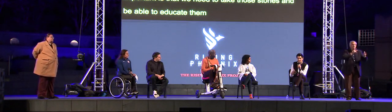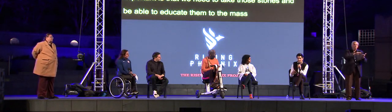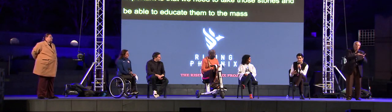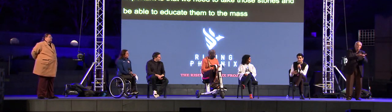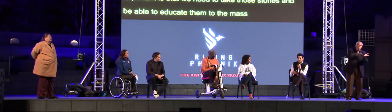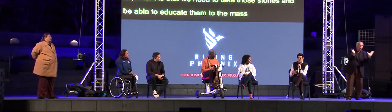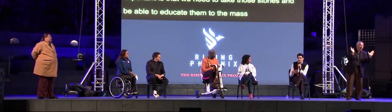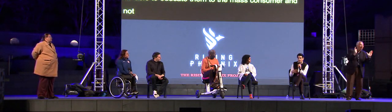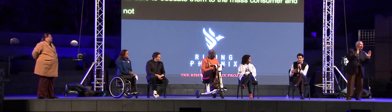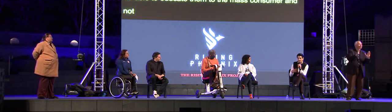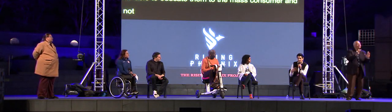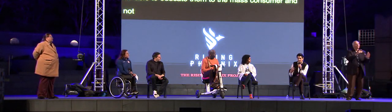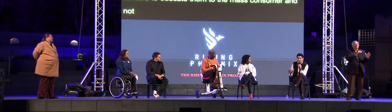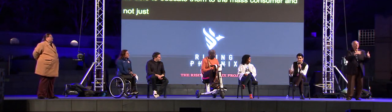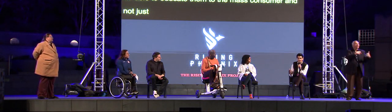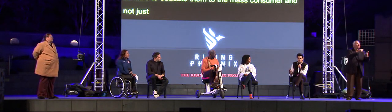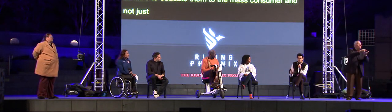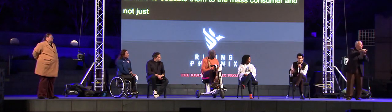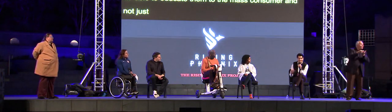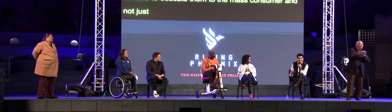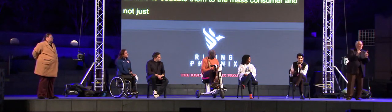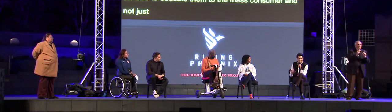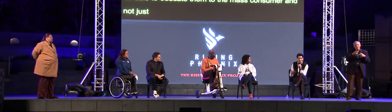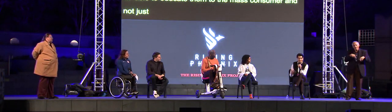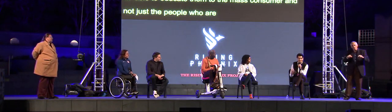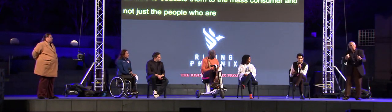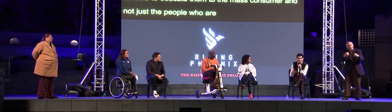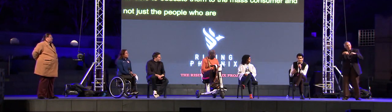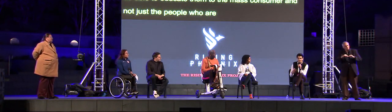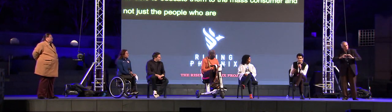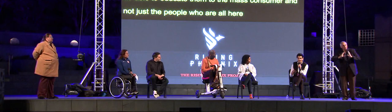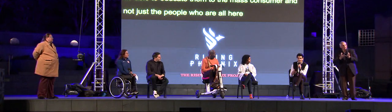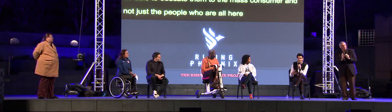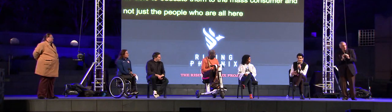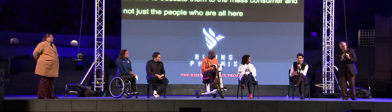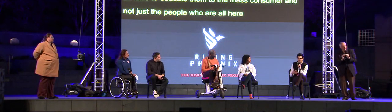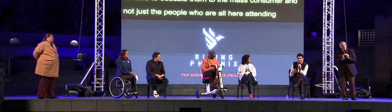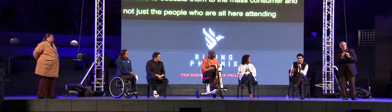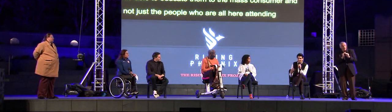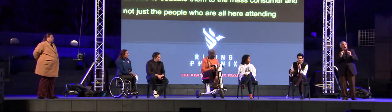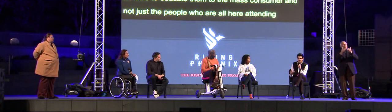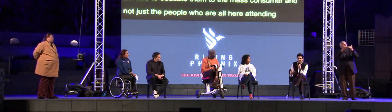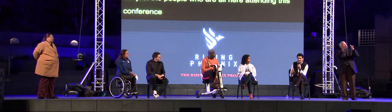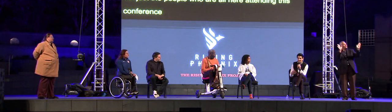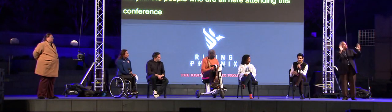the people who are all here attending this conference. But actually educate the general Angelino,